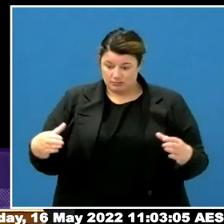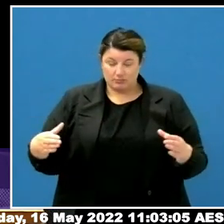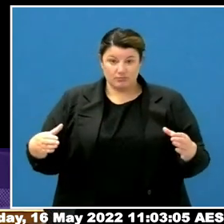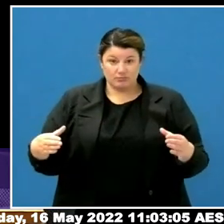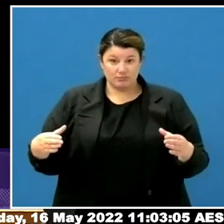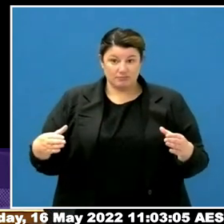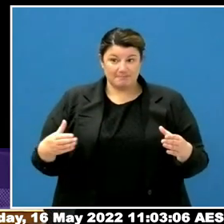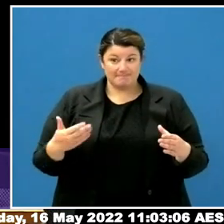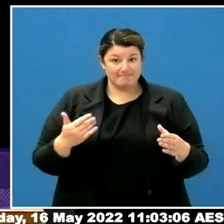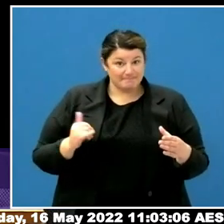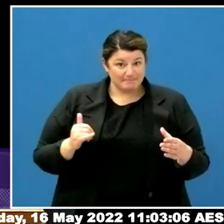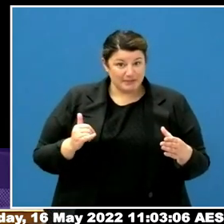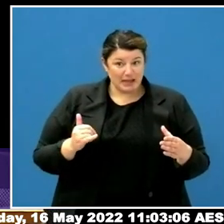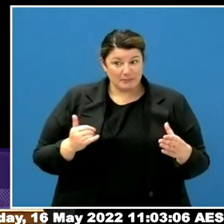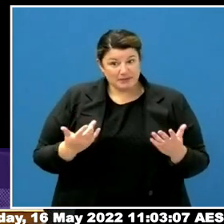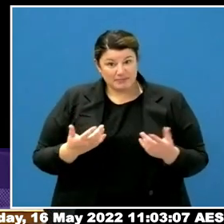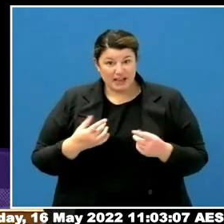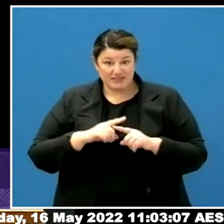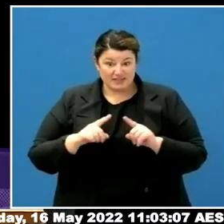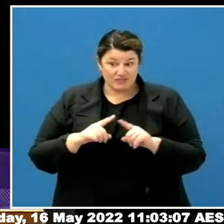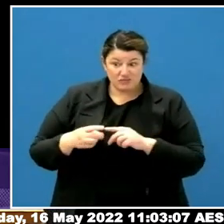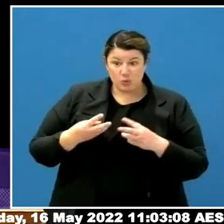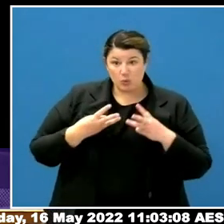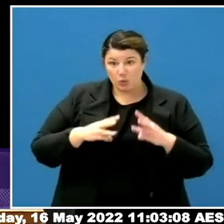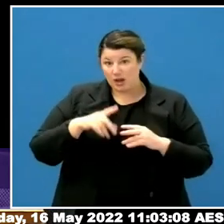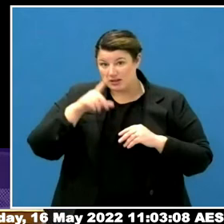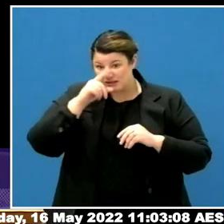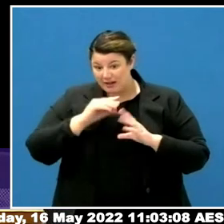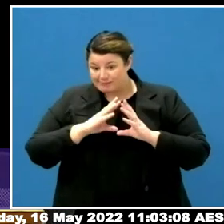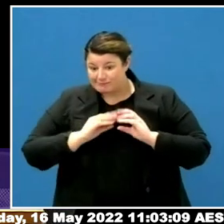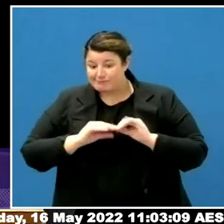have been failures to prevent or respond appropriately to violence, abuse, neglect and